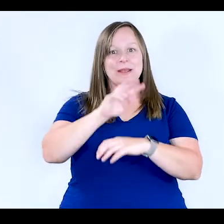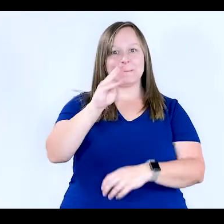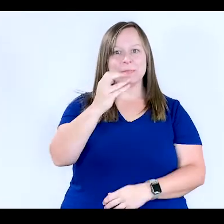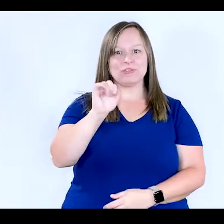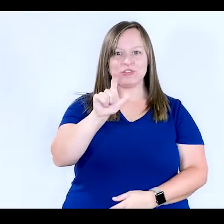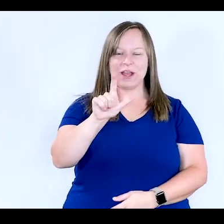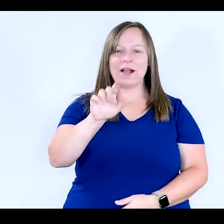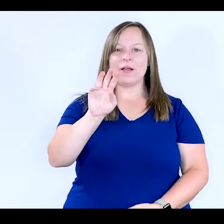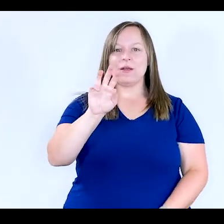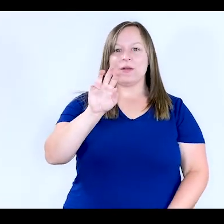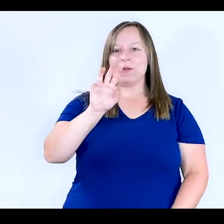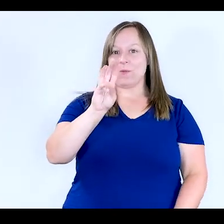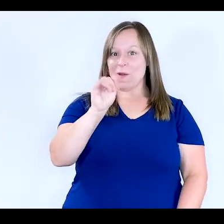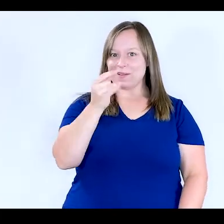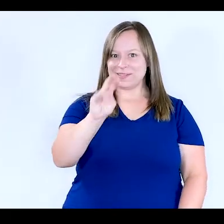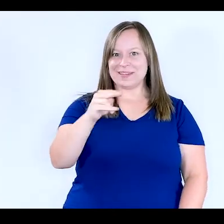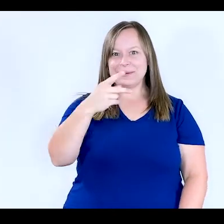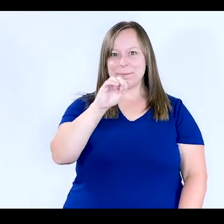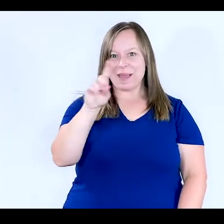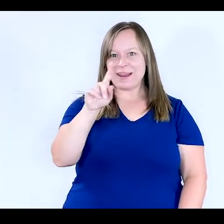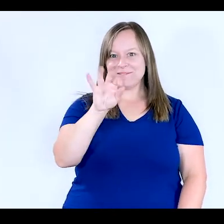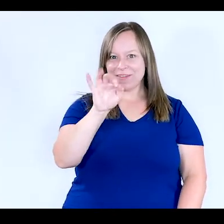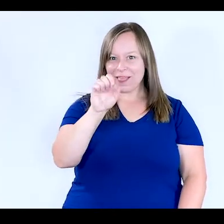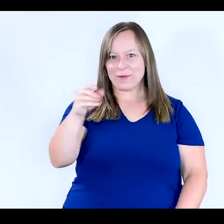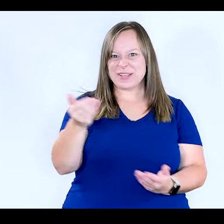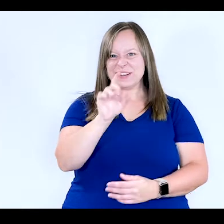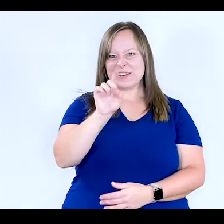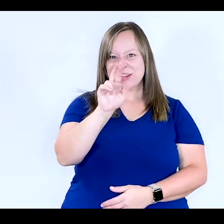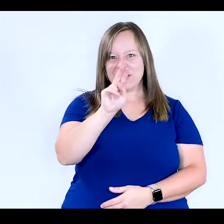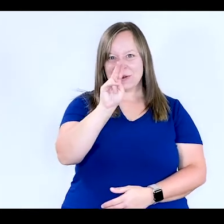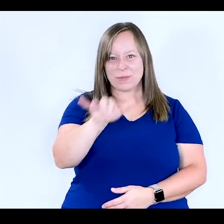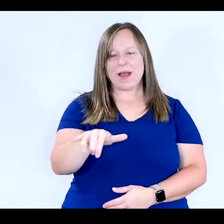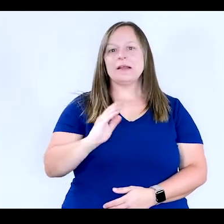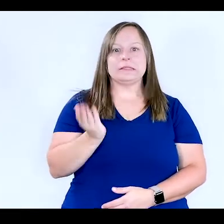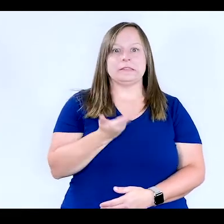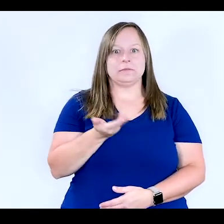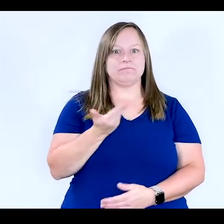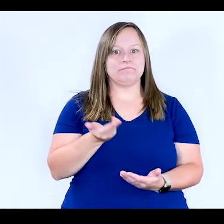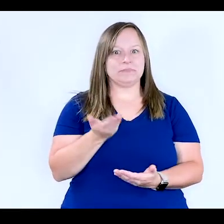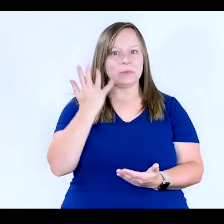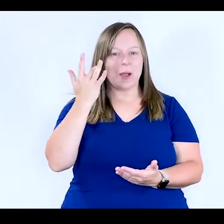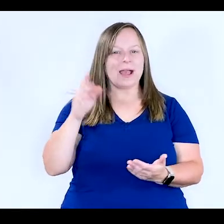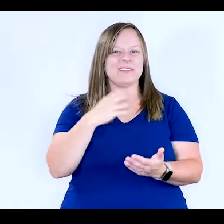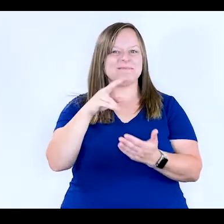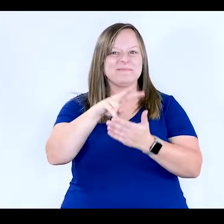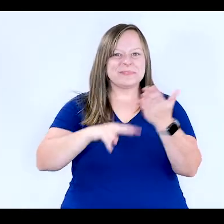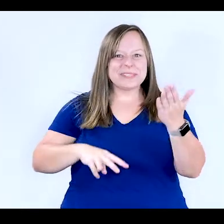have Michelle Walton, PADD fellow at DRNY. She's here to discuss the importance of readability. How you doing today, Michelle?